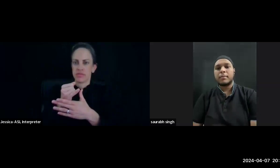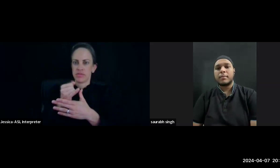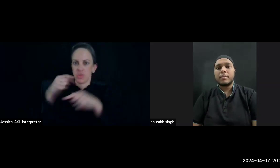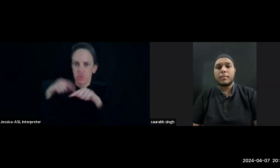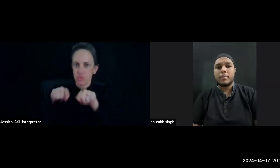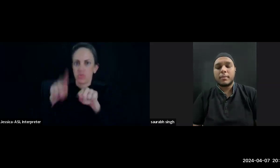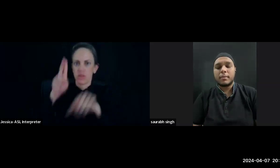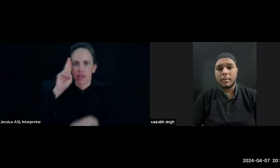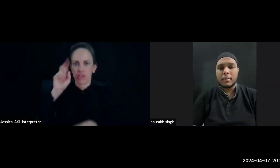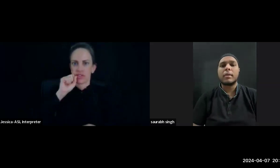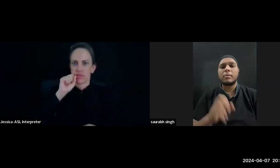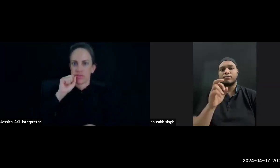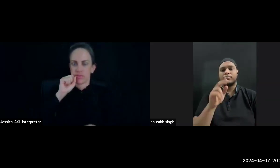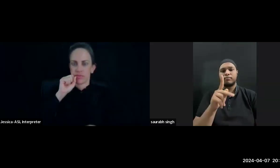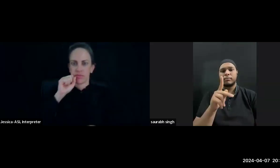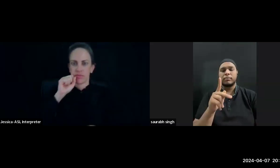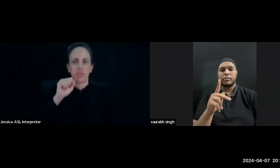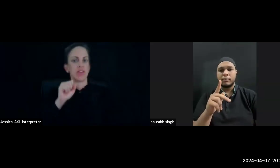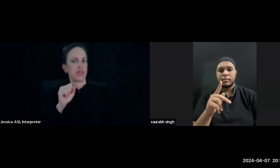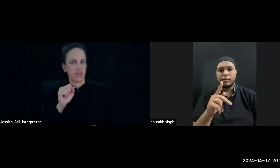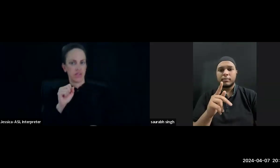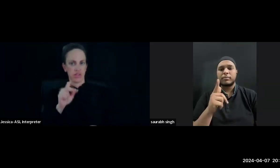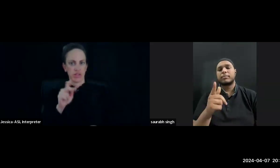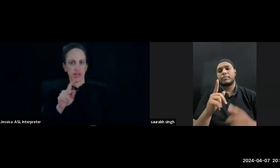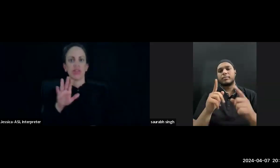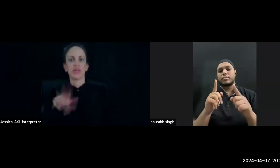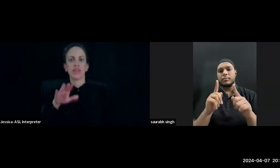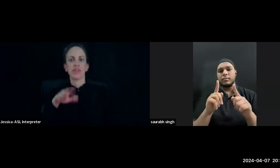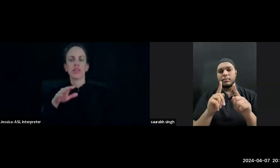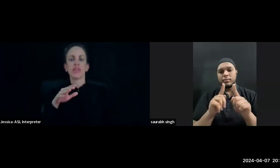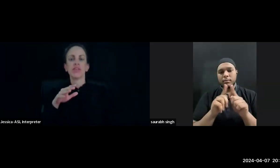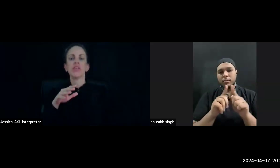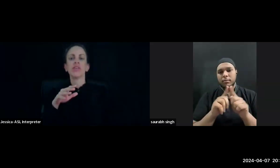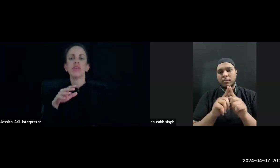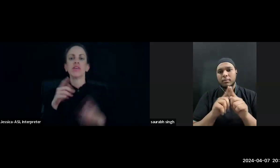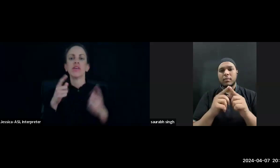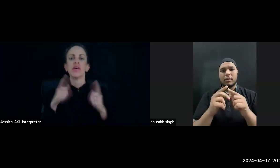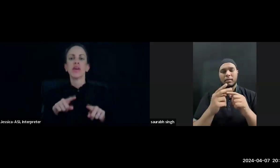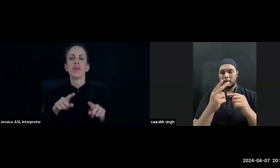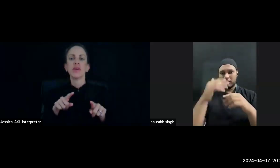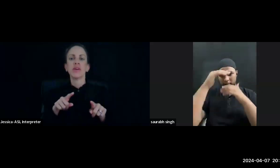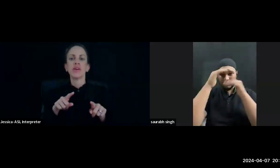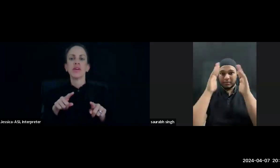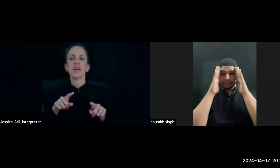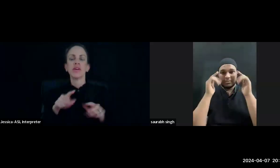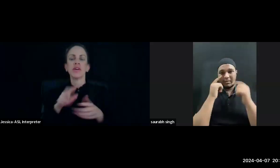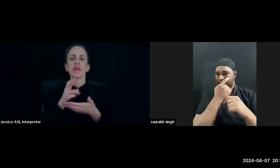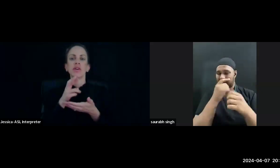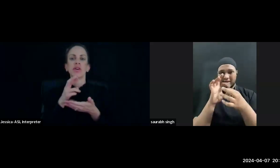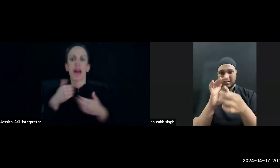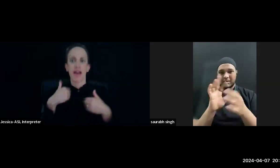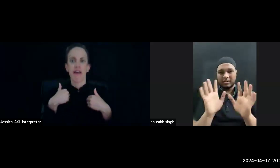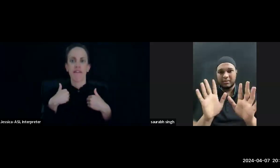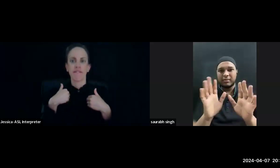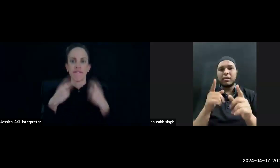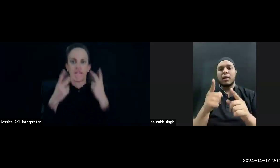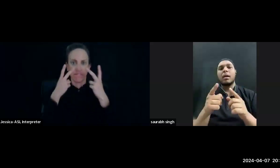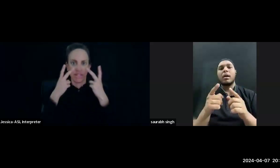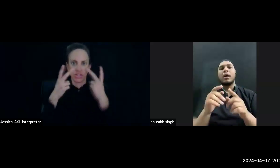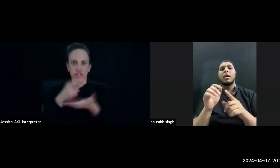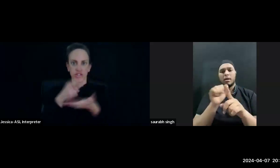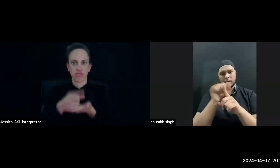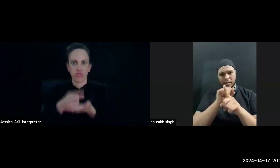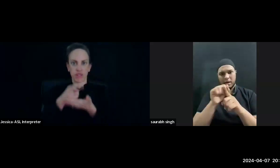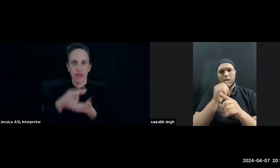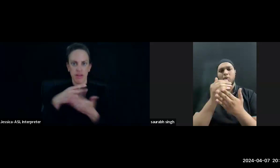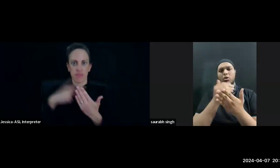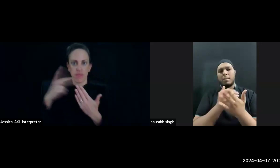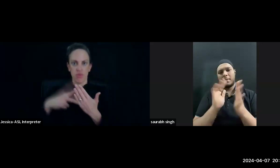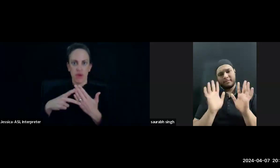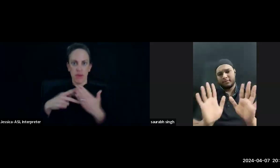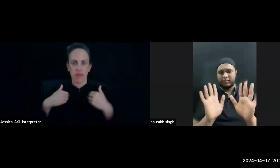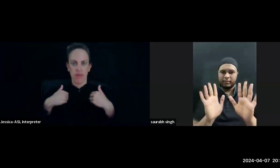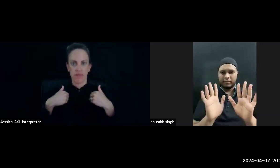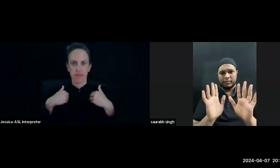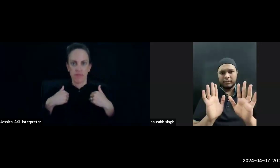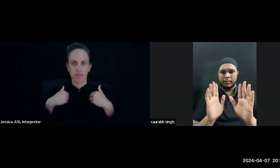[Dr Kumar speaking] okay um see there are uh um visual Rehabilitation programs. so what happens with uh visual perception